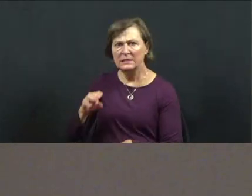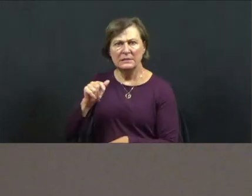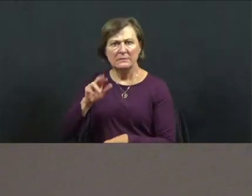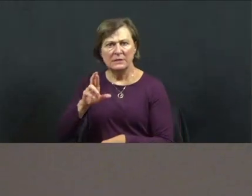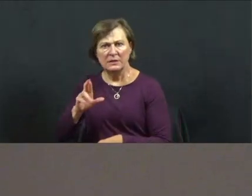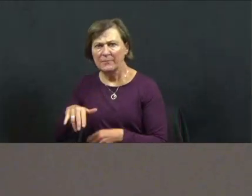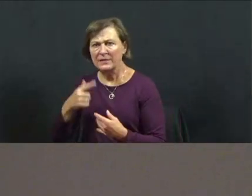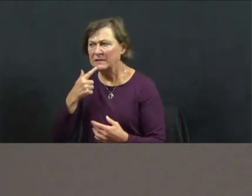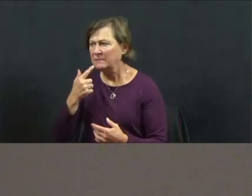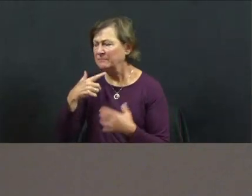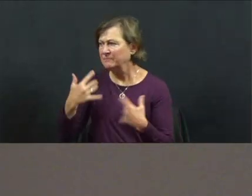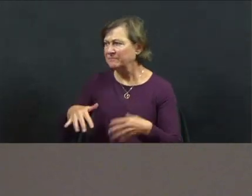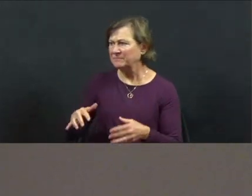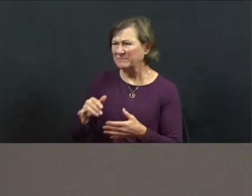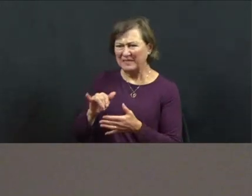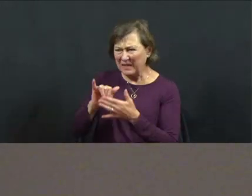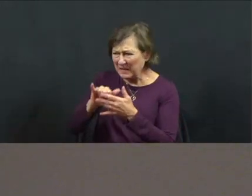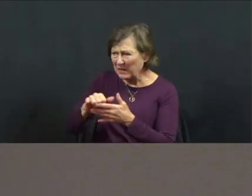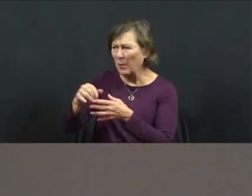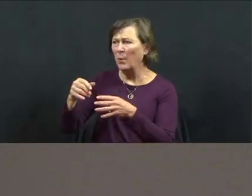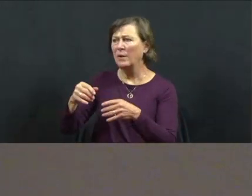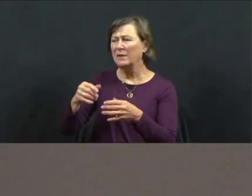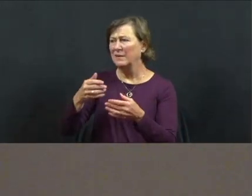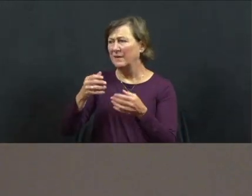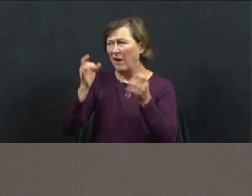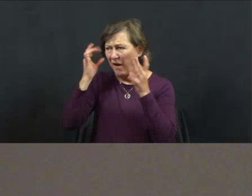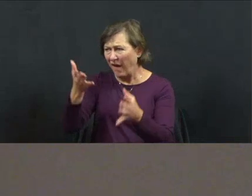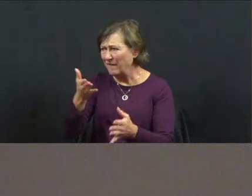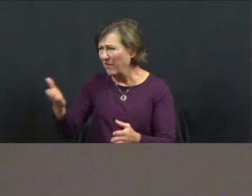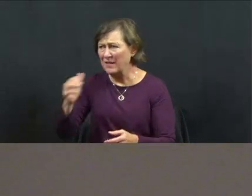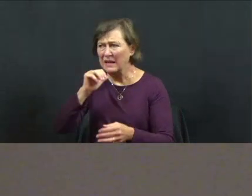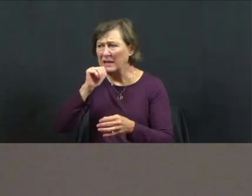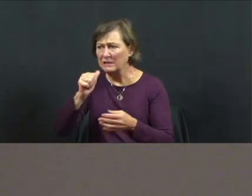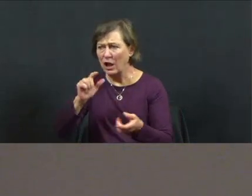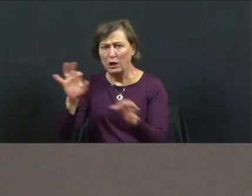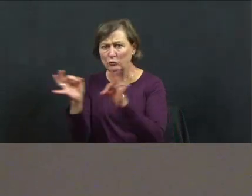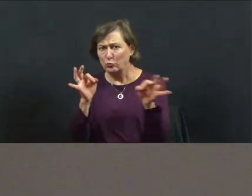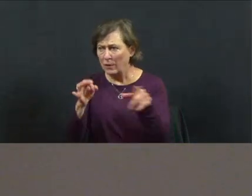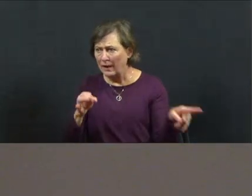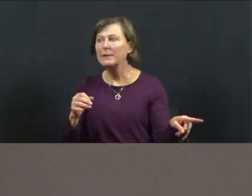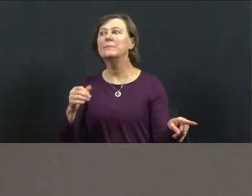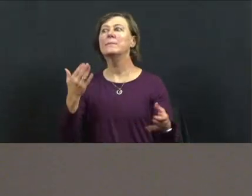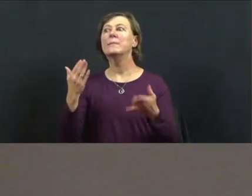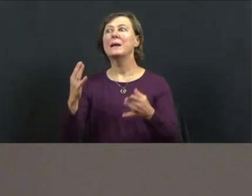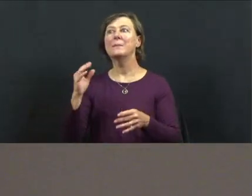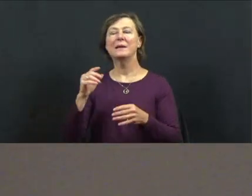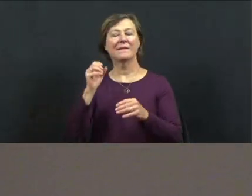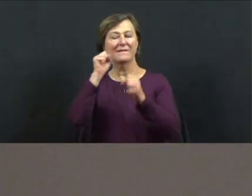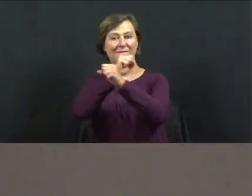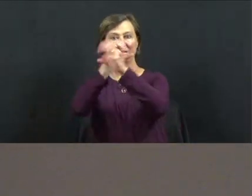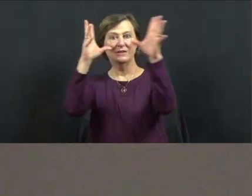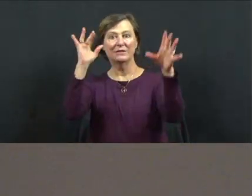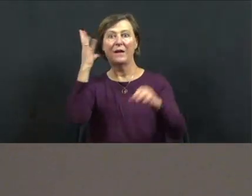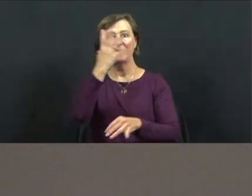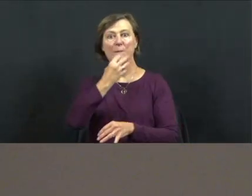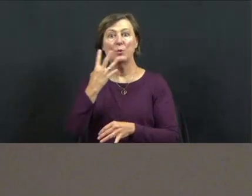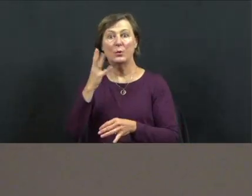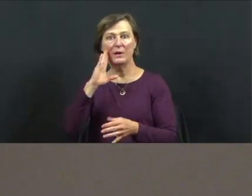not distract him," Mara thought, "perhaps the vision of beauty will disturb his mind. And all at once, the frightful demons